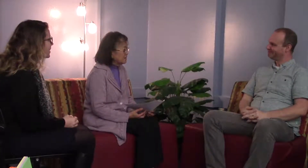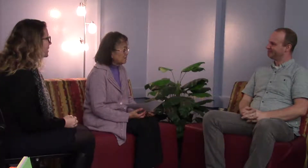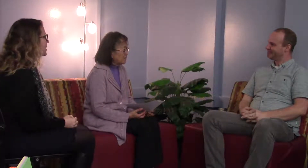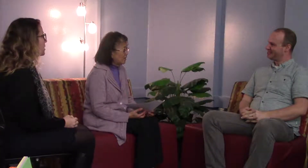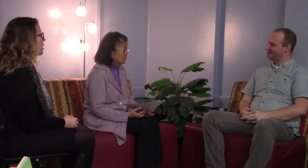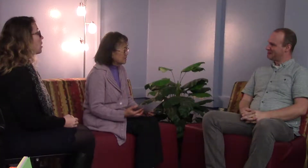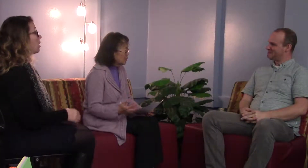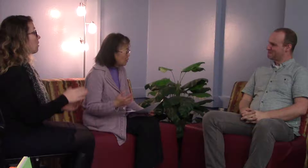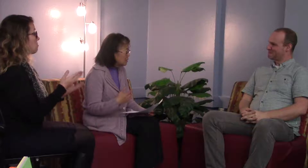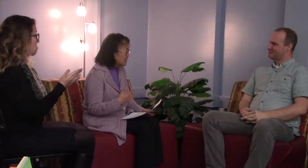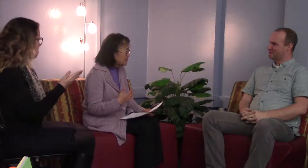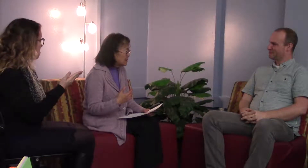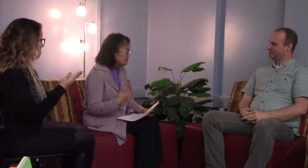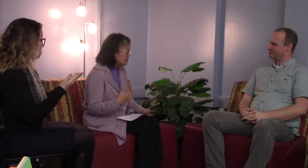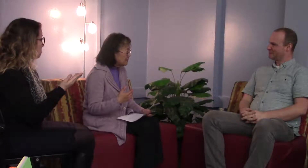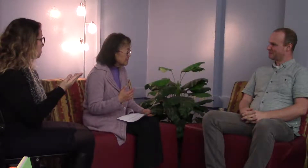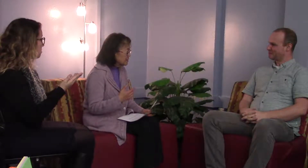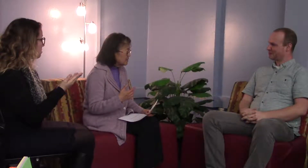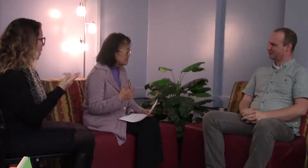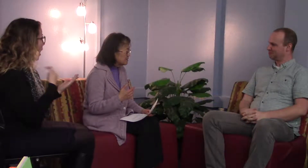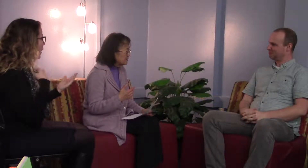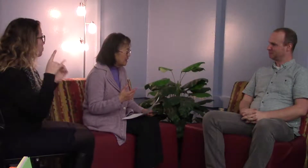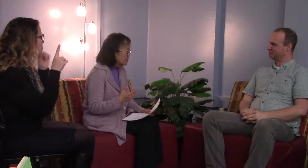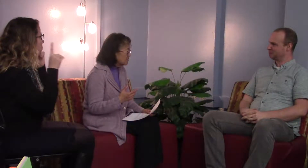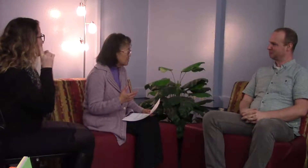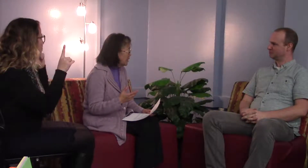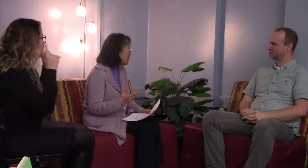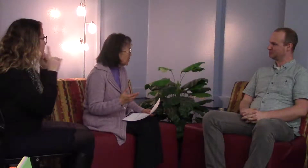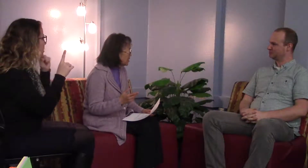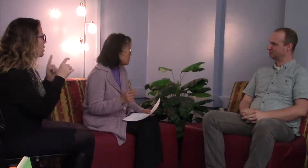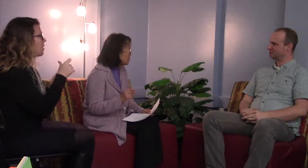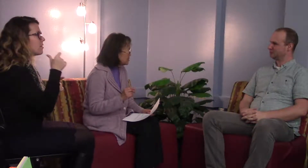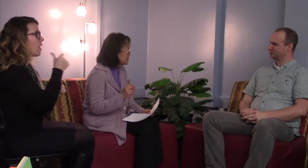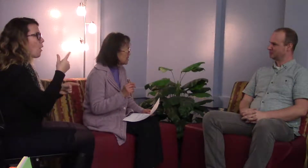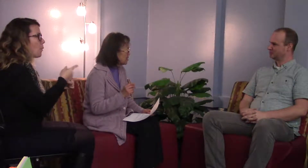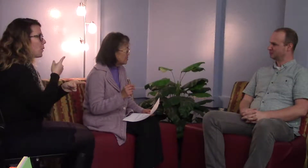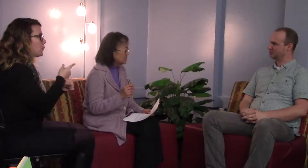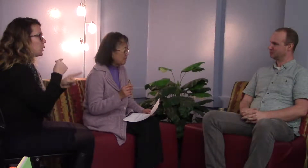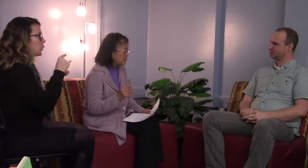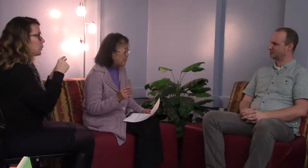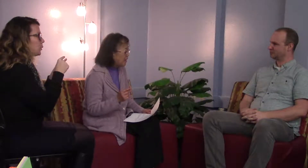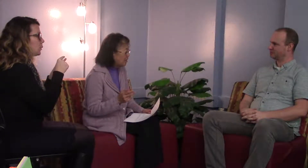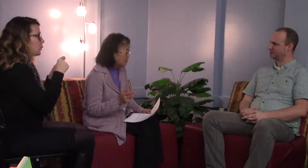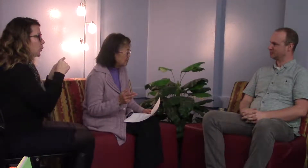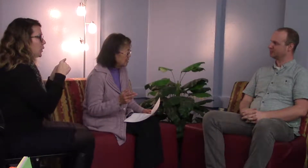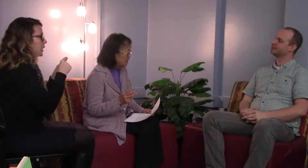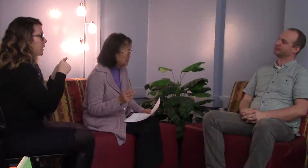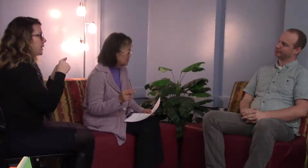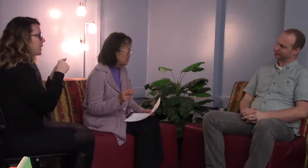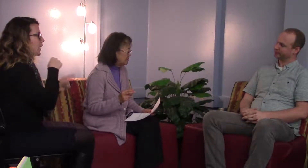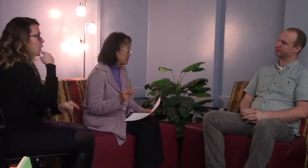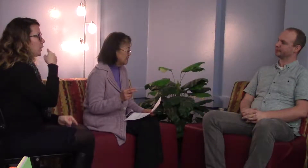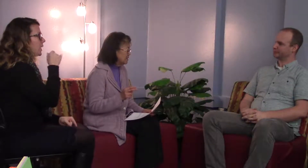Tu: So I was told that maybe it's not quite okay to use the "hearing impaired" term,